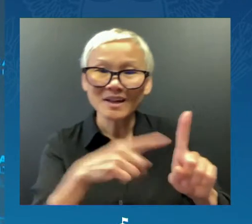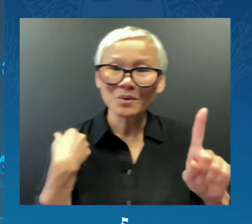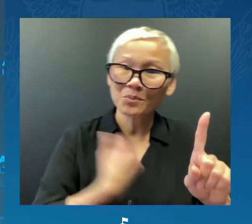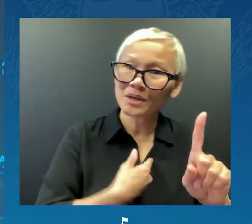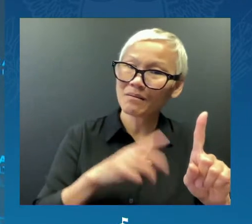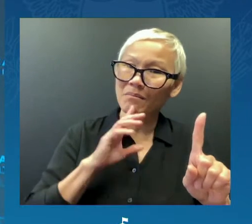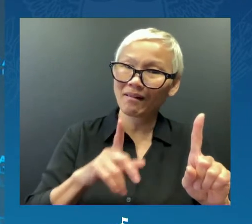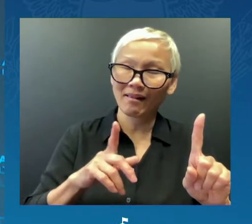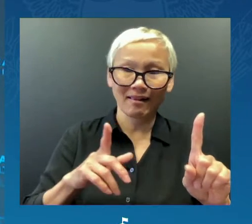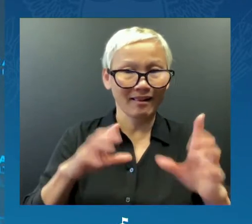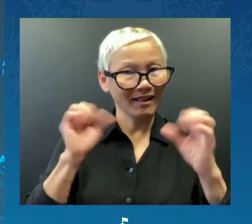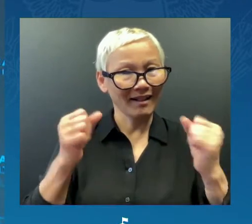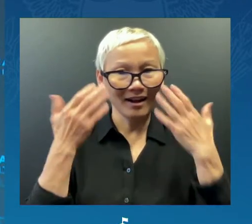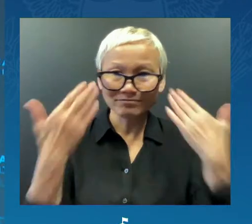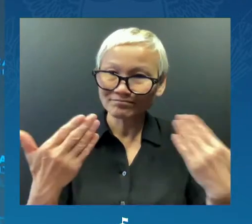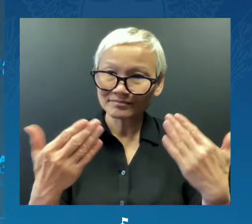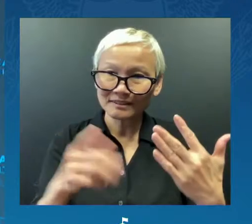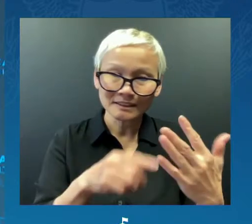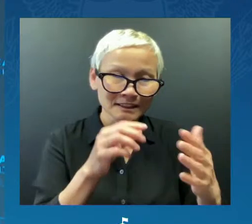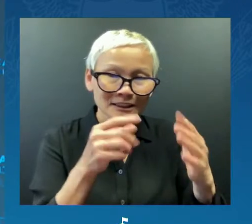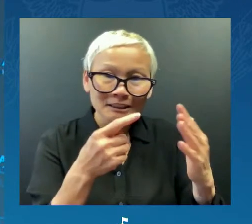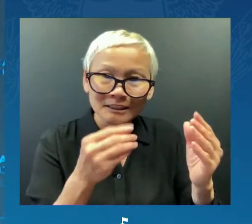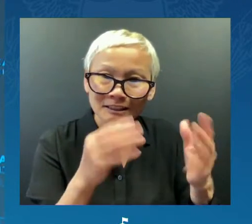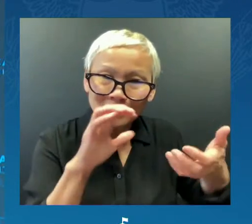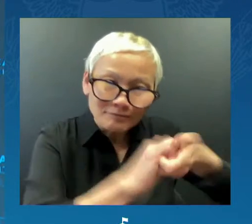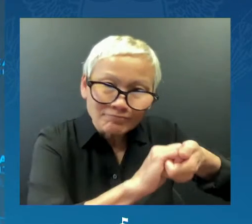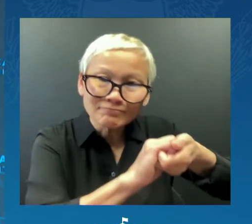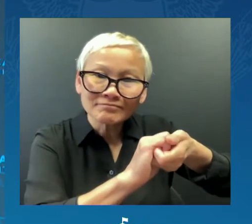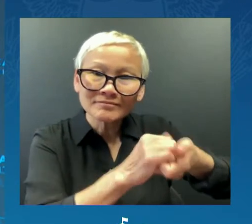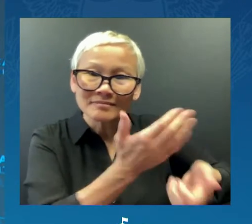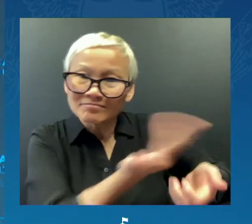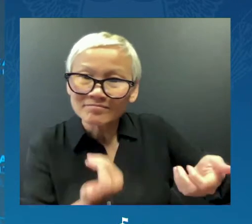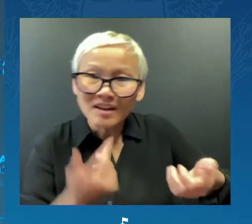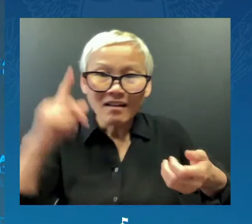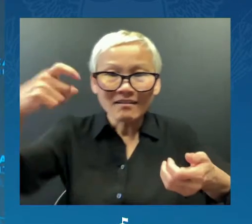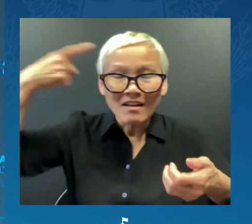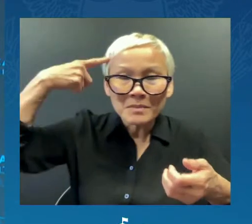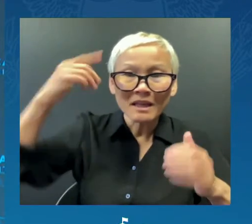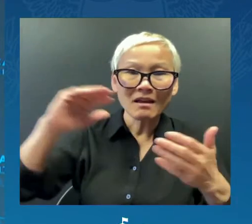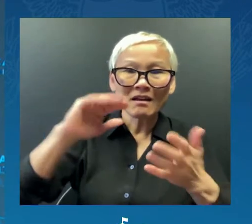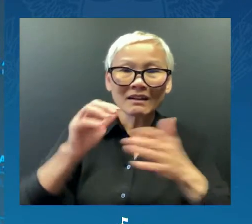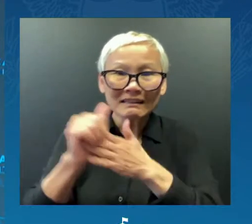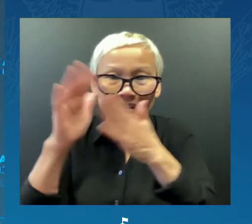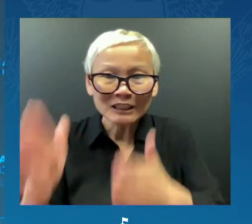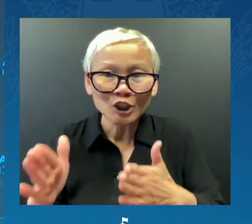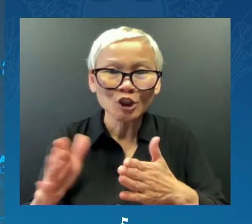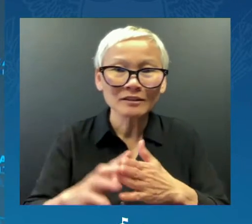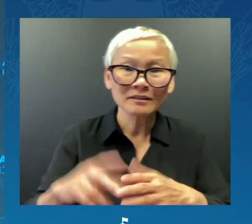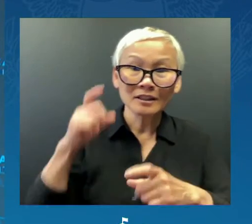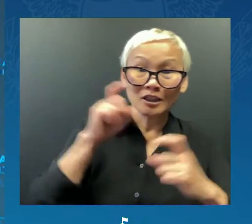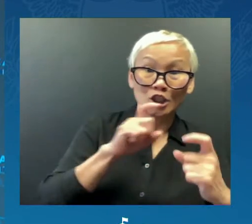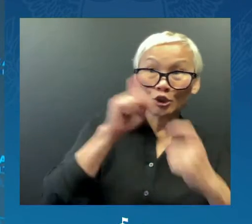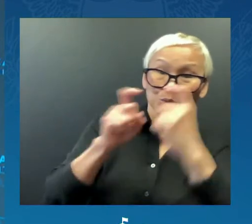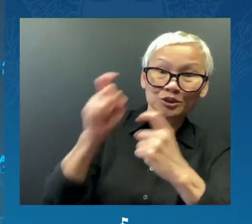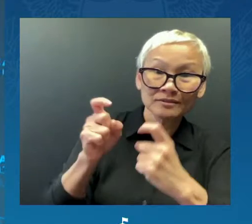between government and community leaders, philanthropic leaders, business leaders, and young leaders,